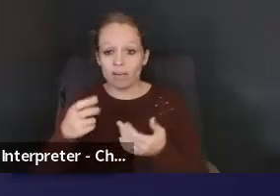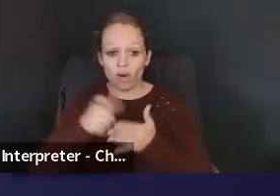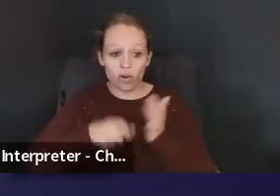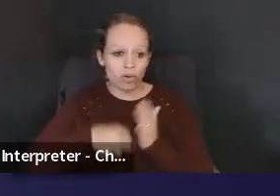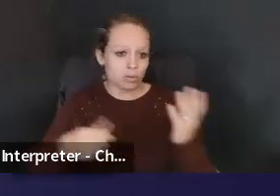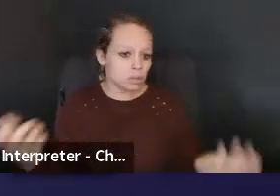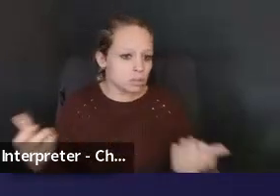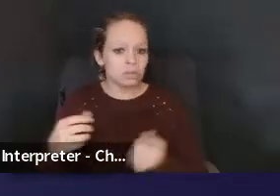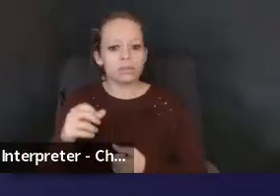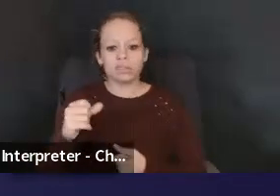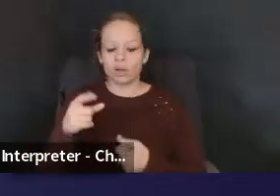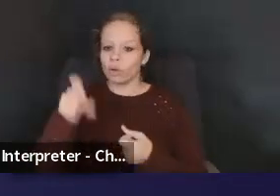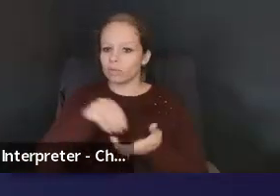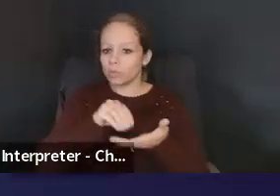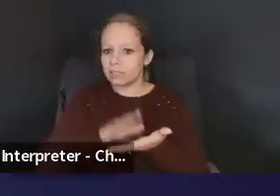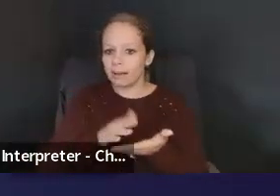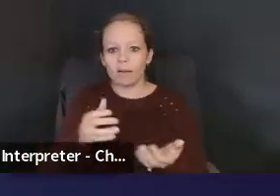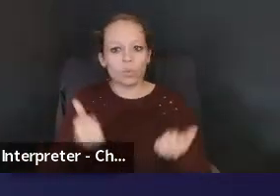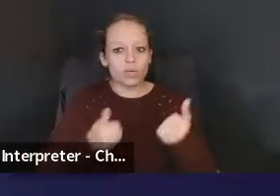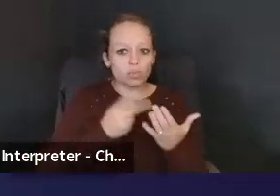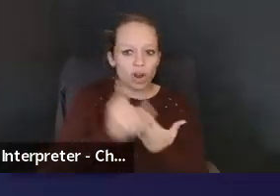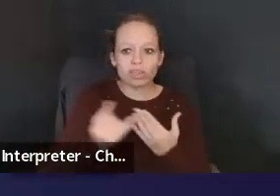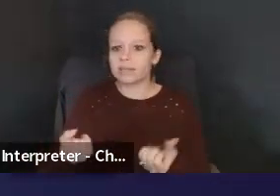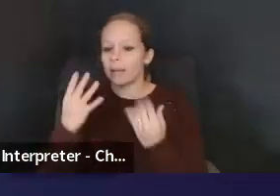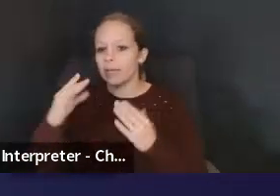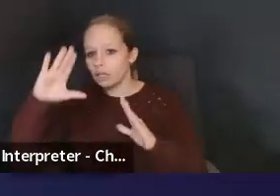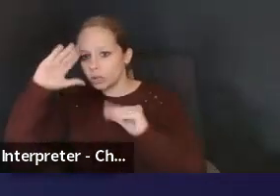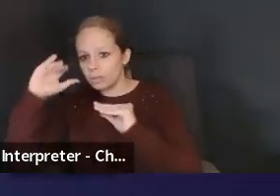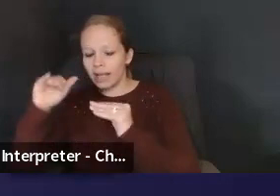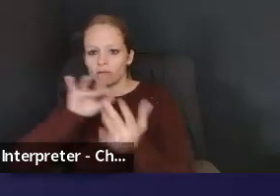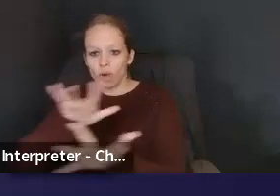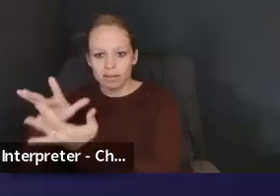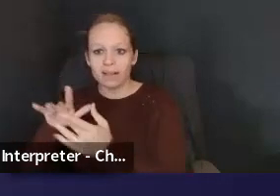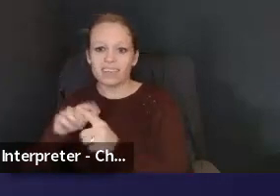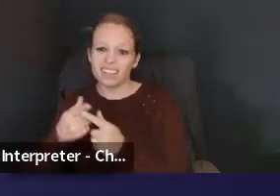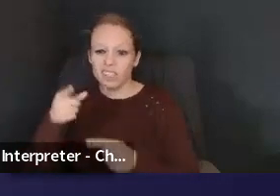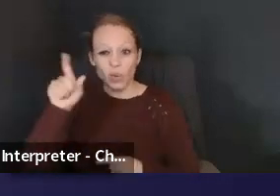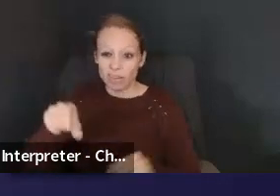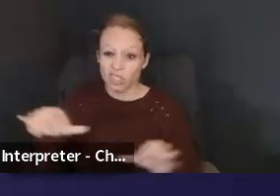projects, how many you anticipate and then you really need to deliver on those. And anything